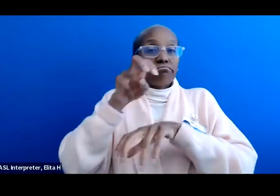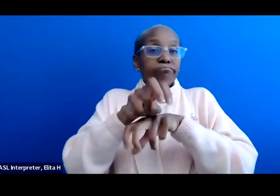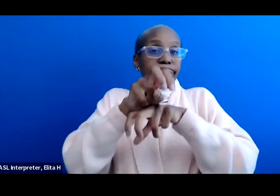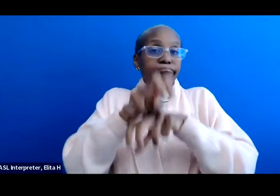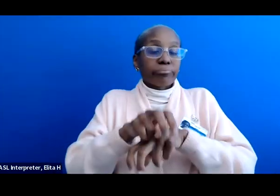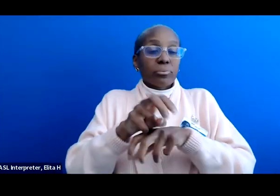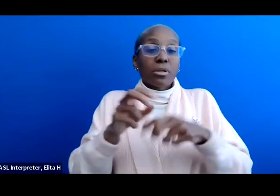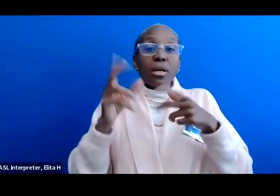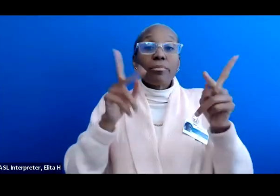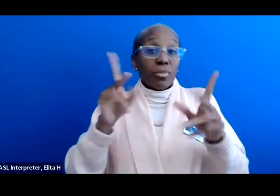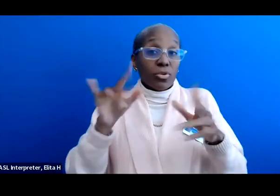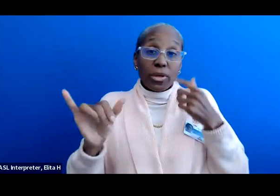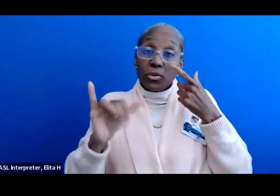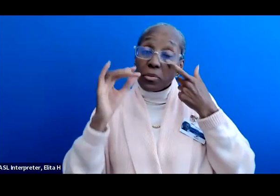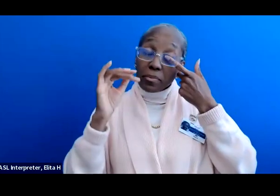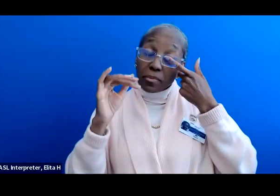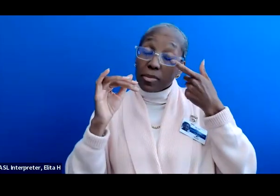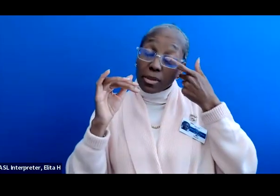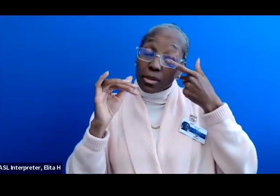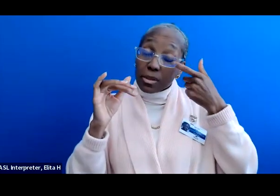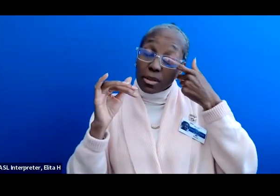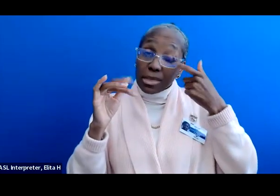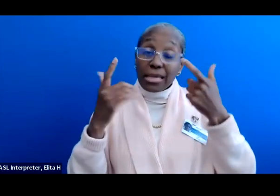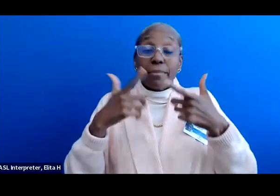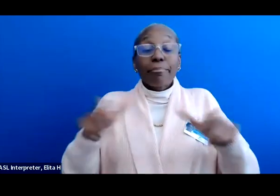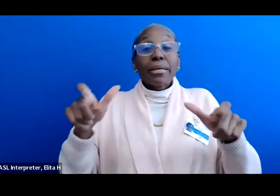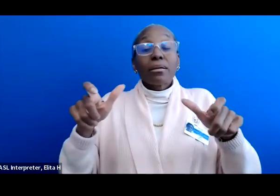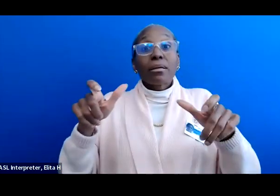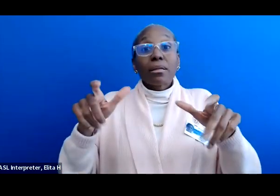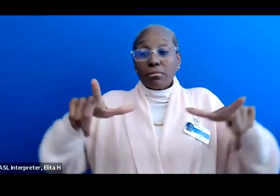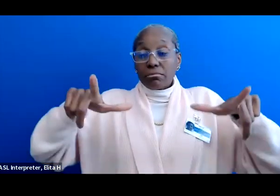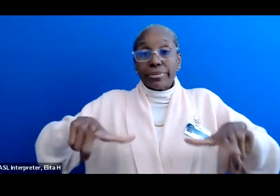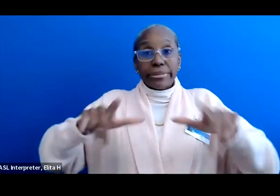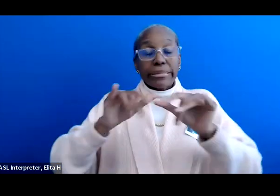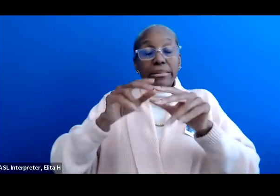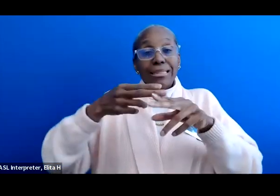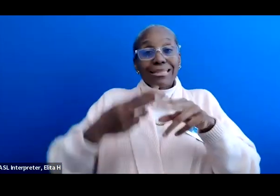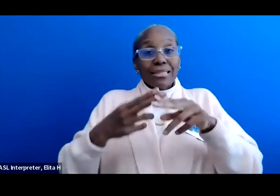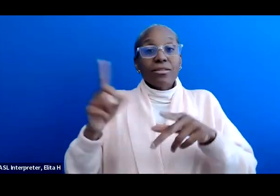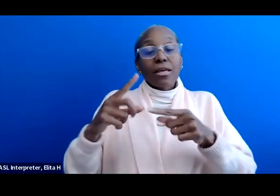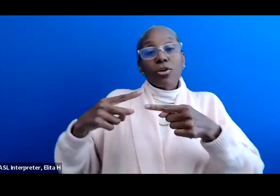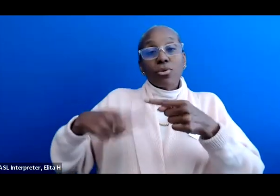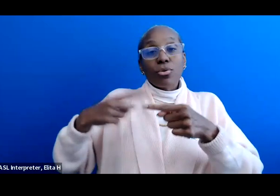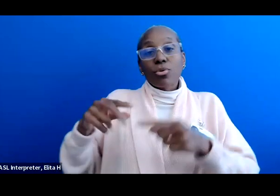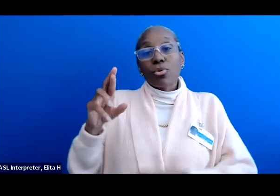But people do that. There are also big scales at recycle places that you might be able to find.